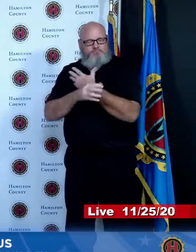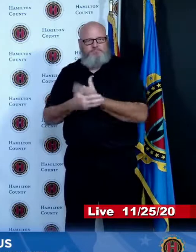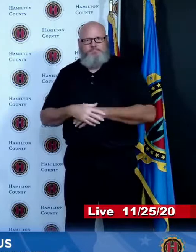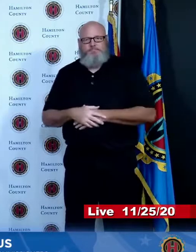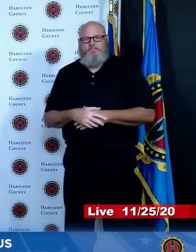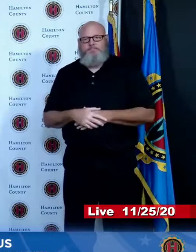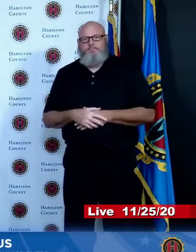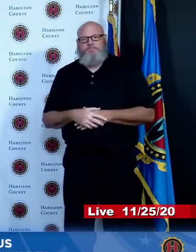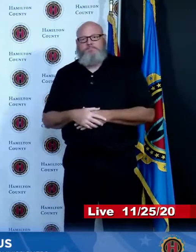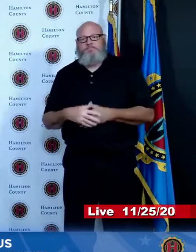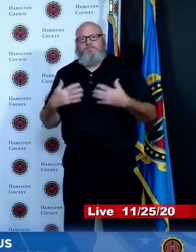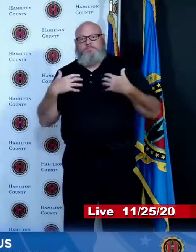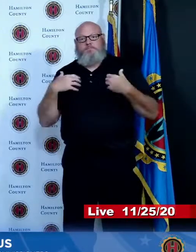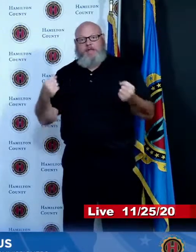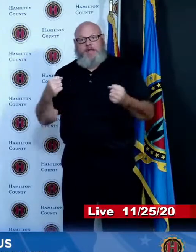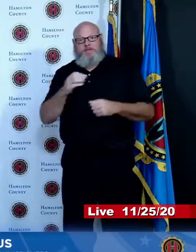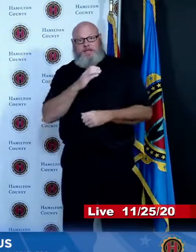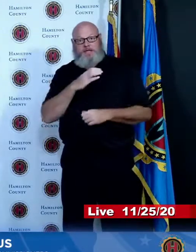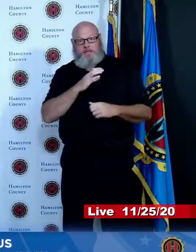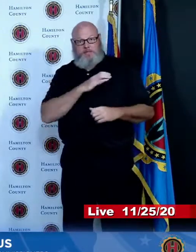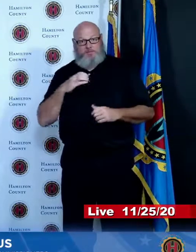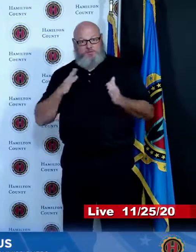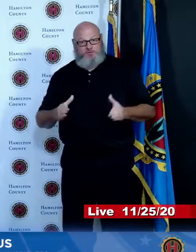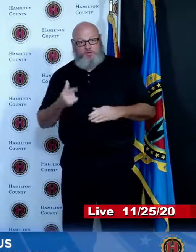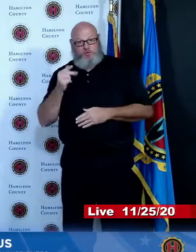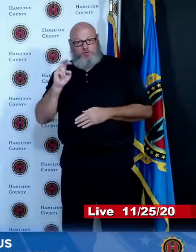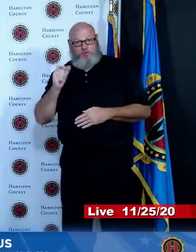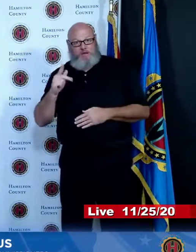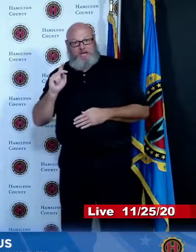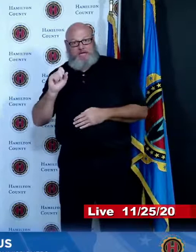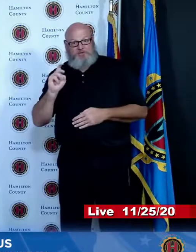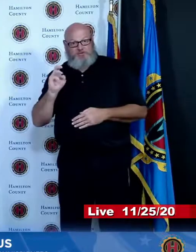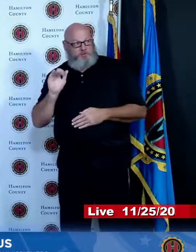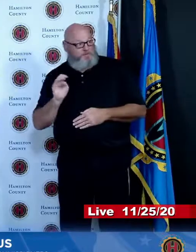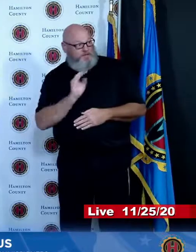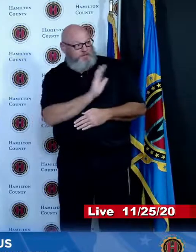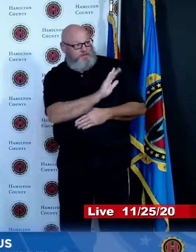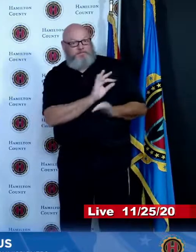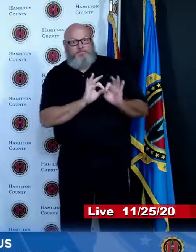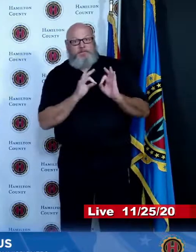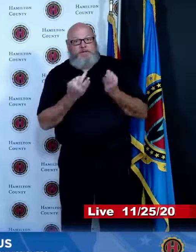dinner with a family from his neighborhood for whom his wife provides child care during the day